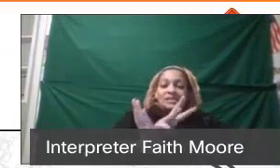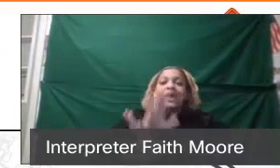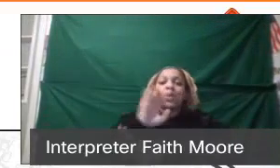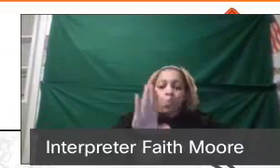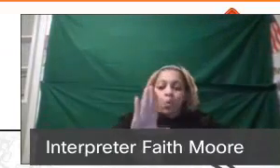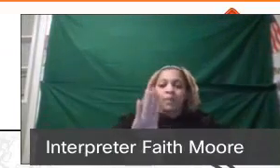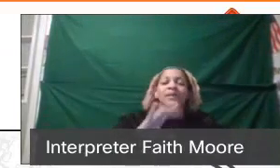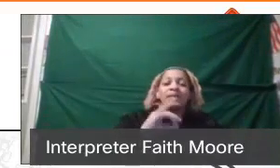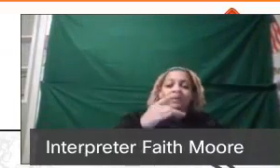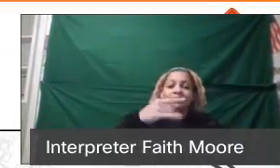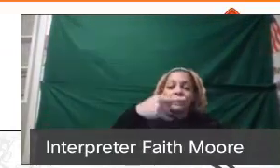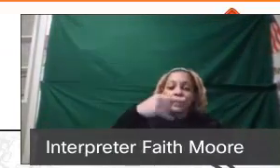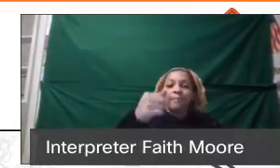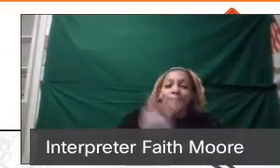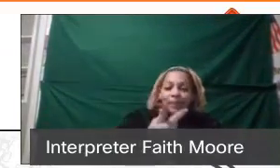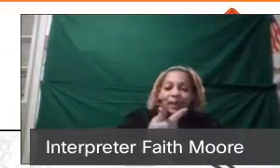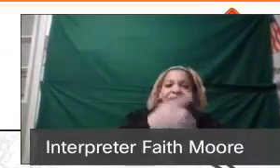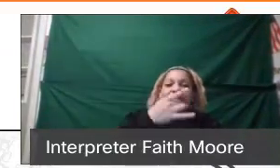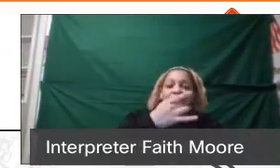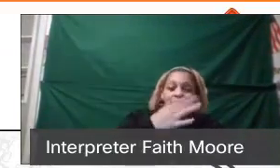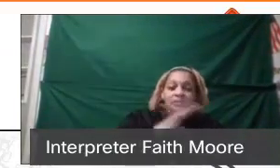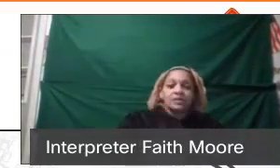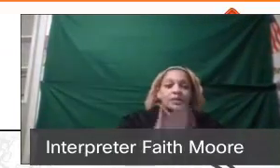And it'll be a push button activated.